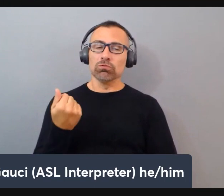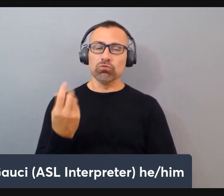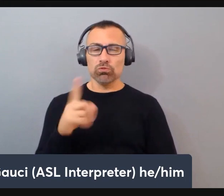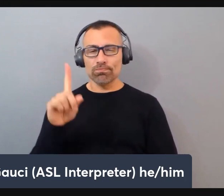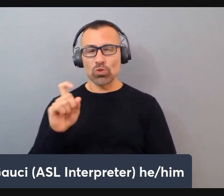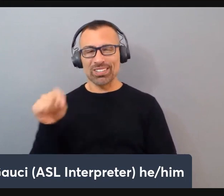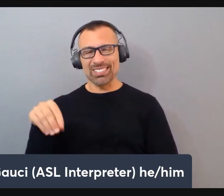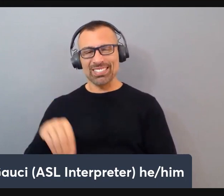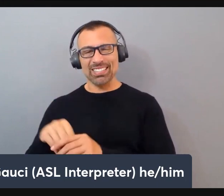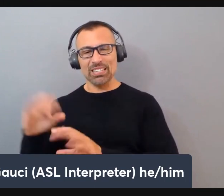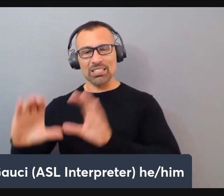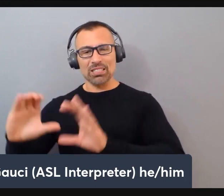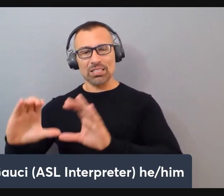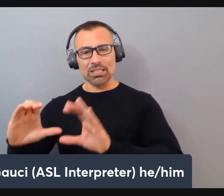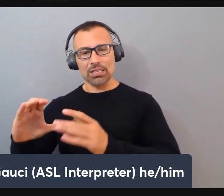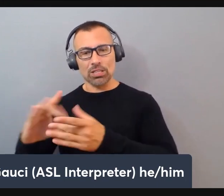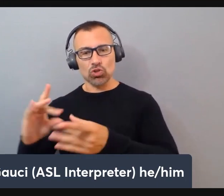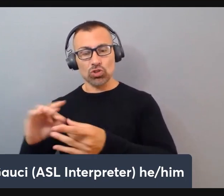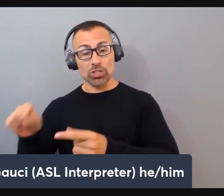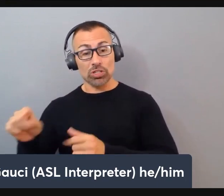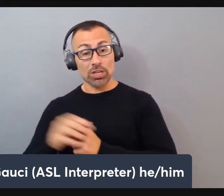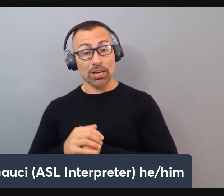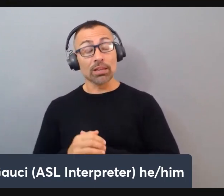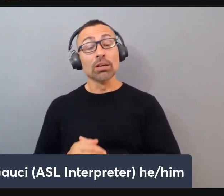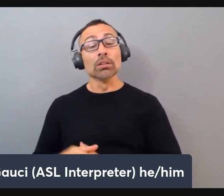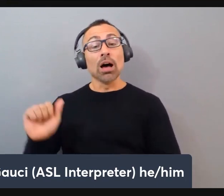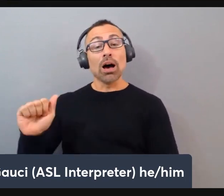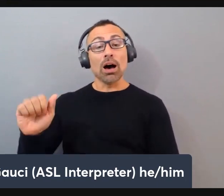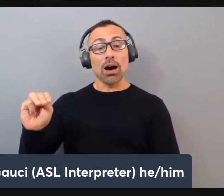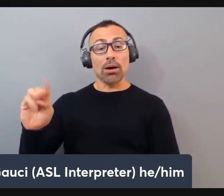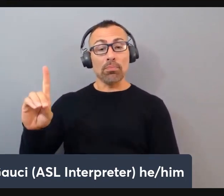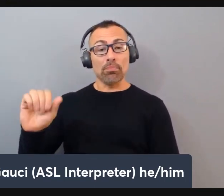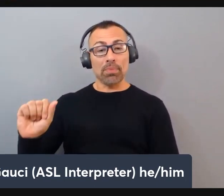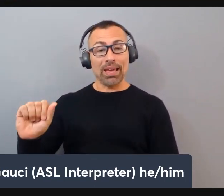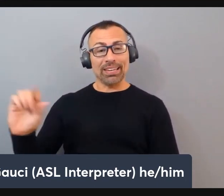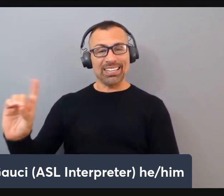So this question's from Amanda D. What is the most interesting use case